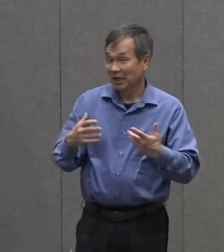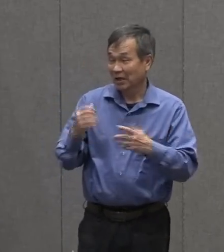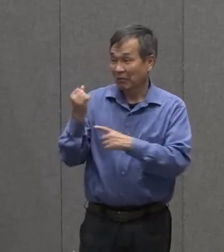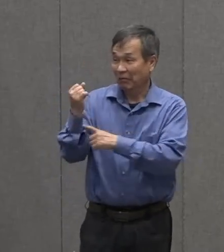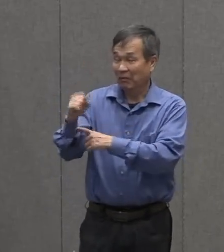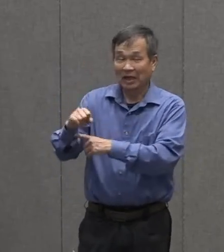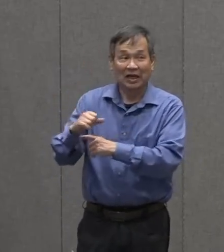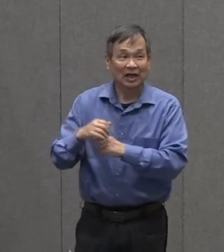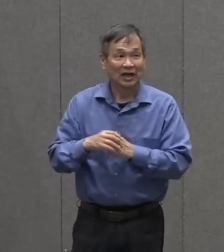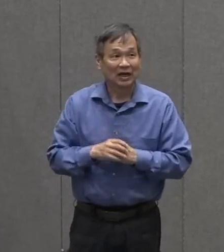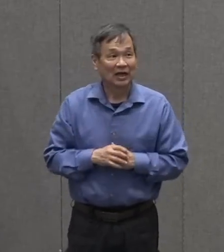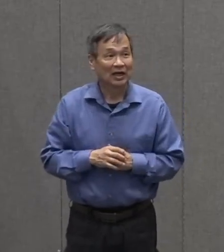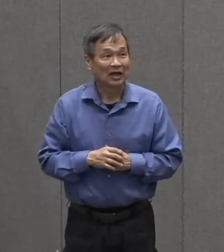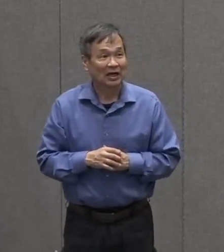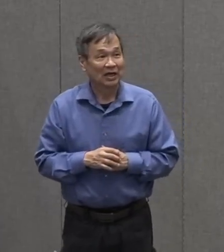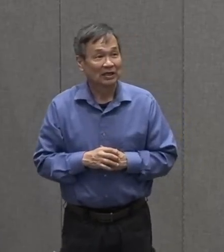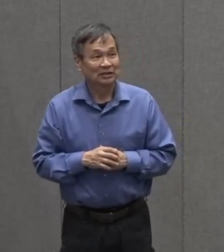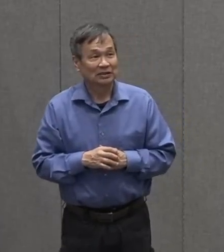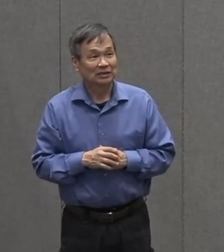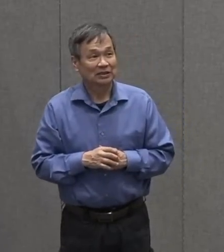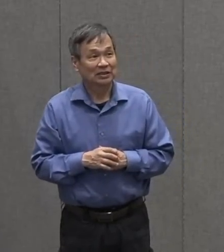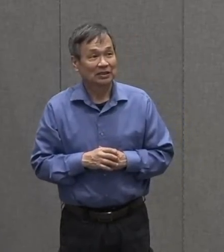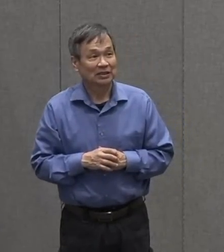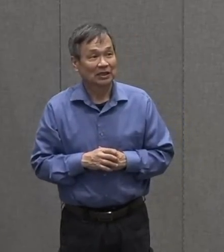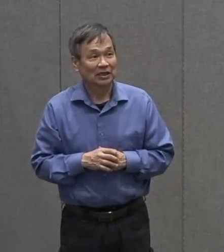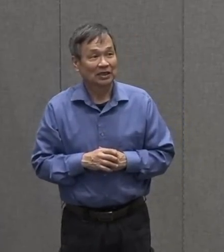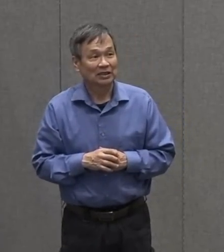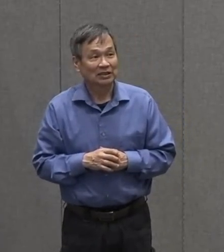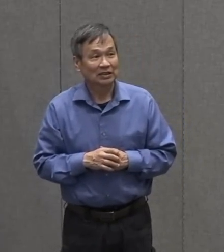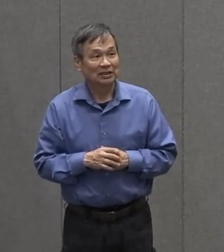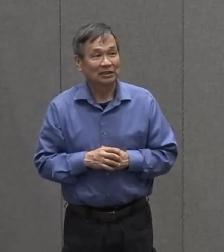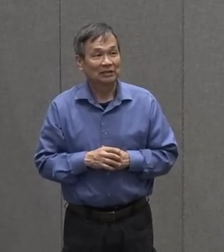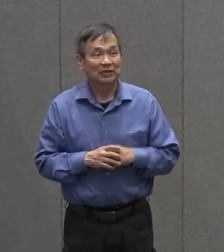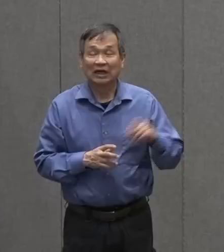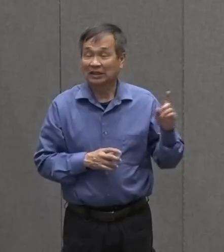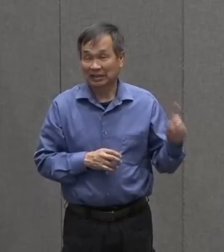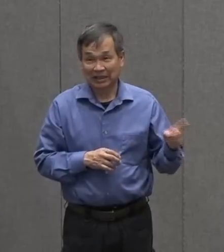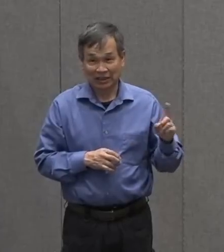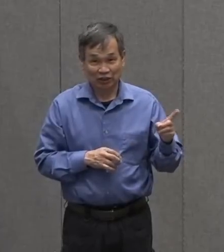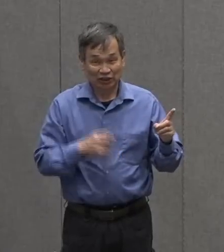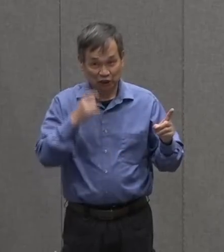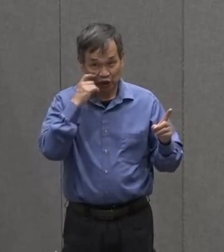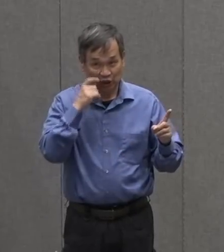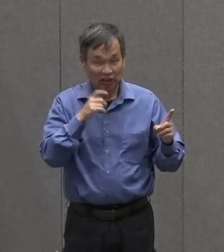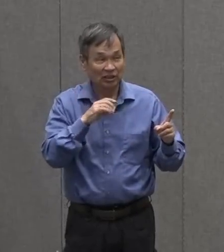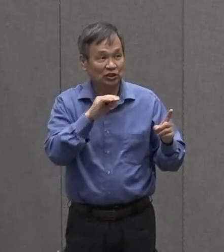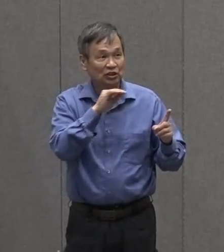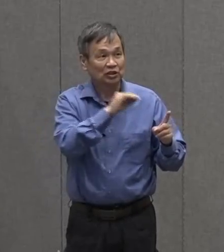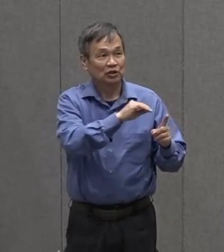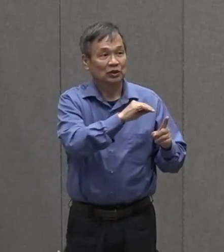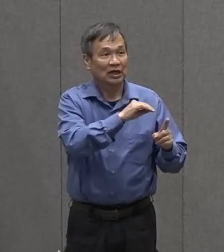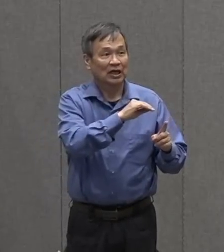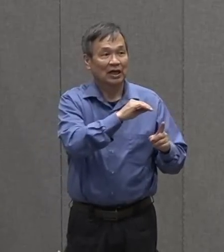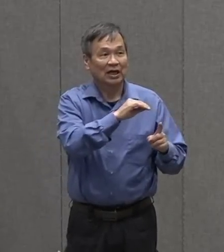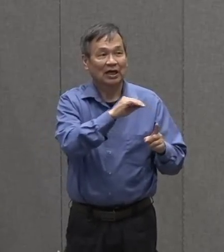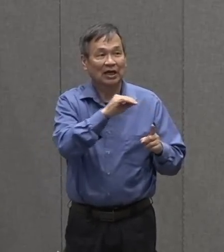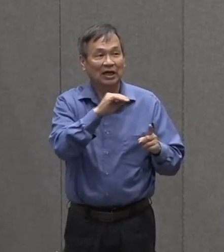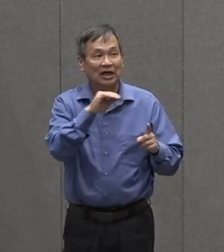She didn't look at a few moves in row. I now can take that two she just moved, and put it on two times nine